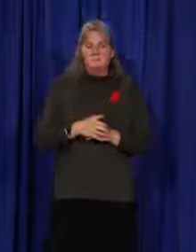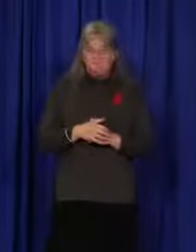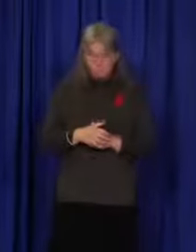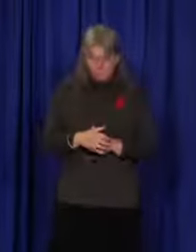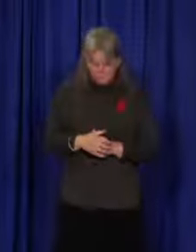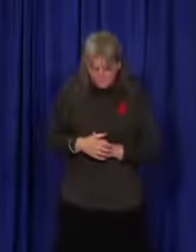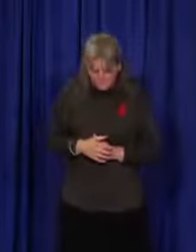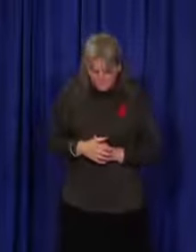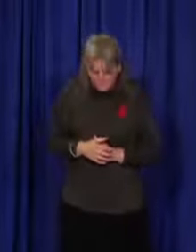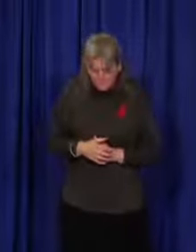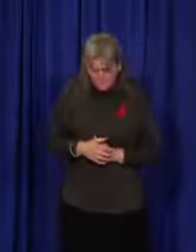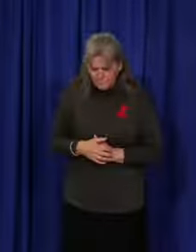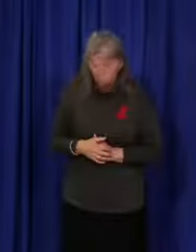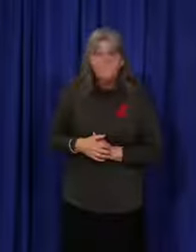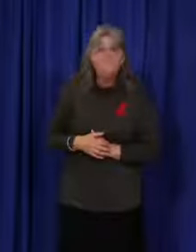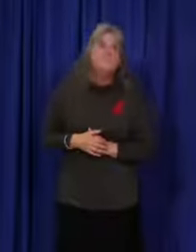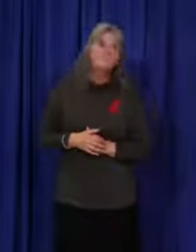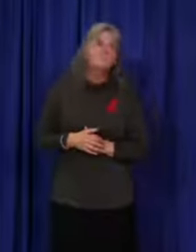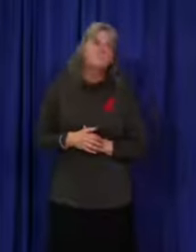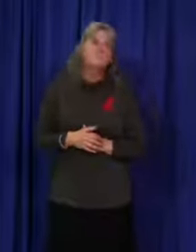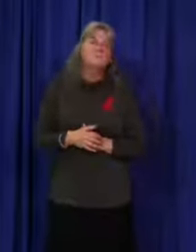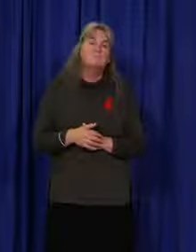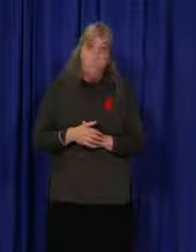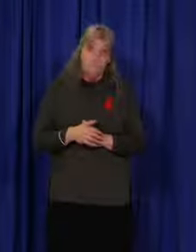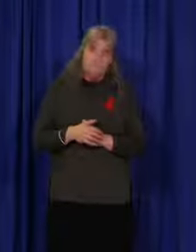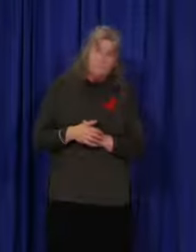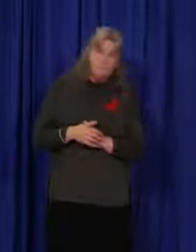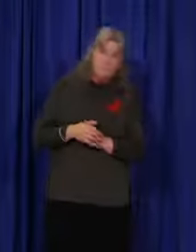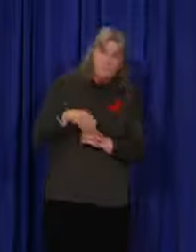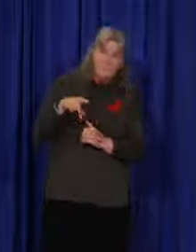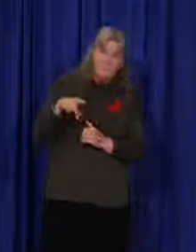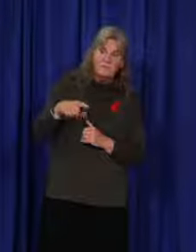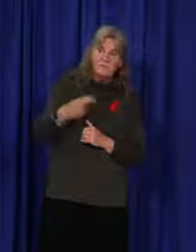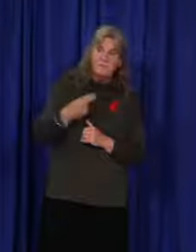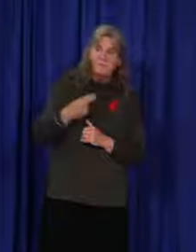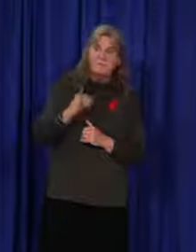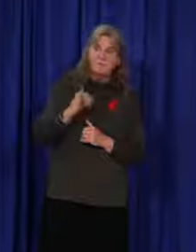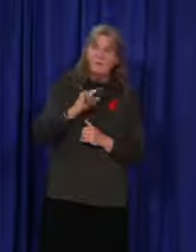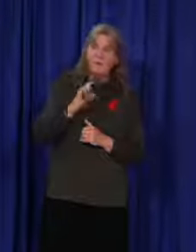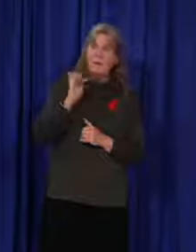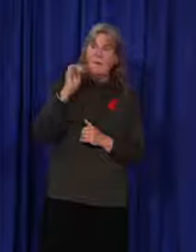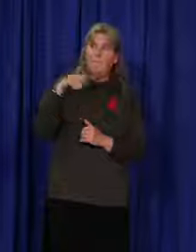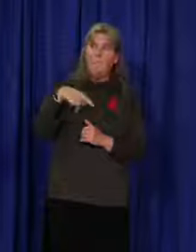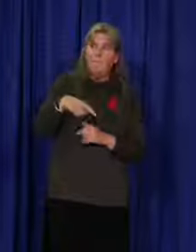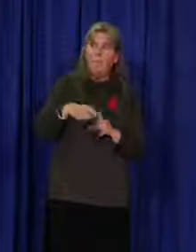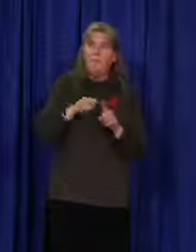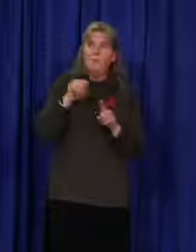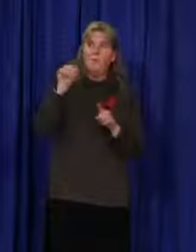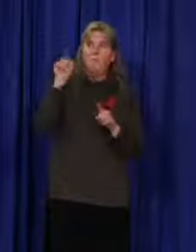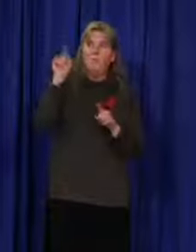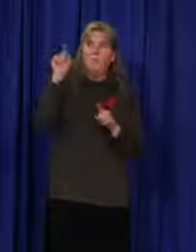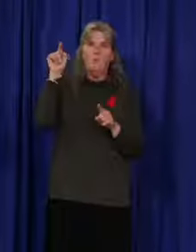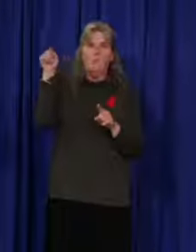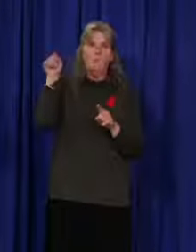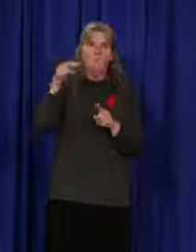We will continue down the process of engaging with the medical officer of health as far as recommendations for how we